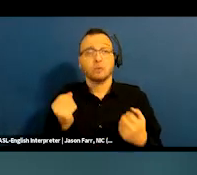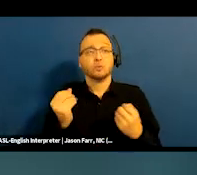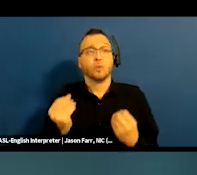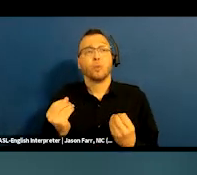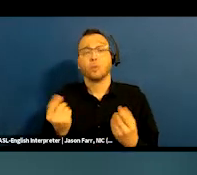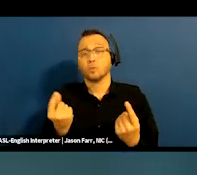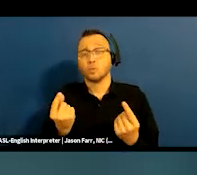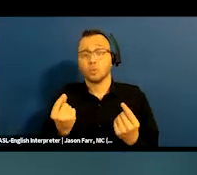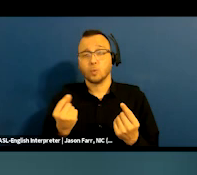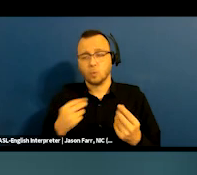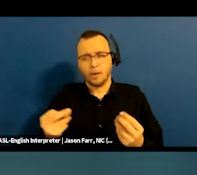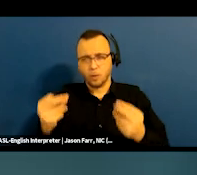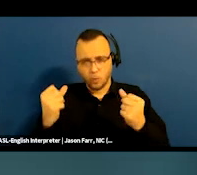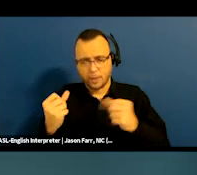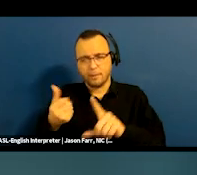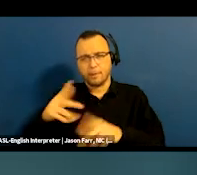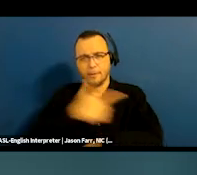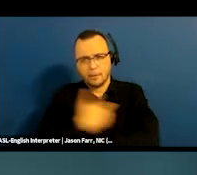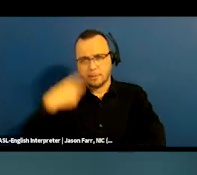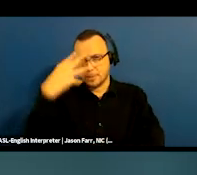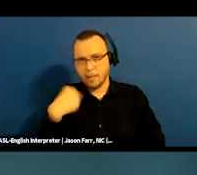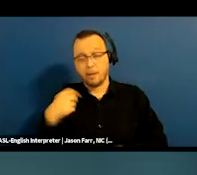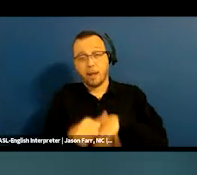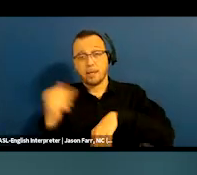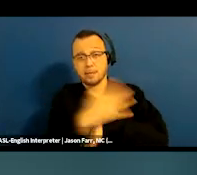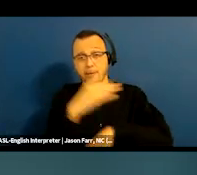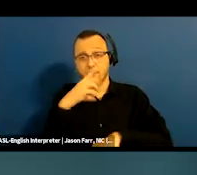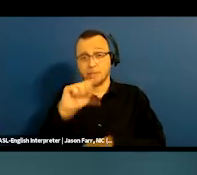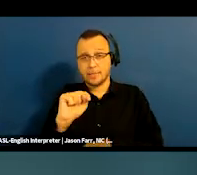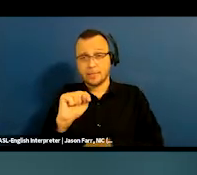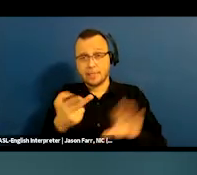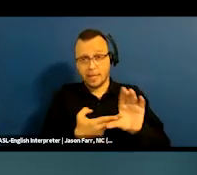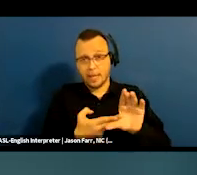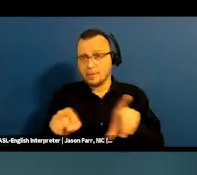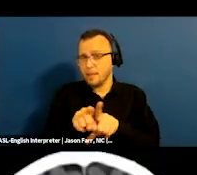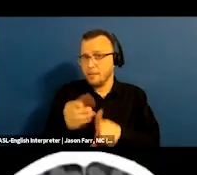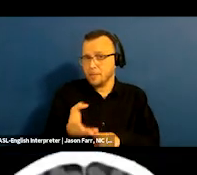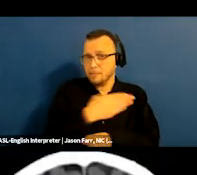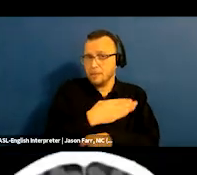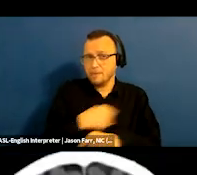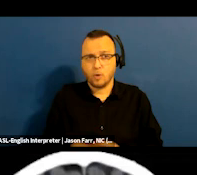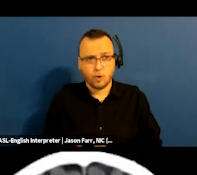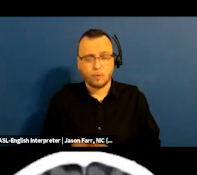At no part, we were able to basically read their address, so she wasn't able to give any history.